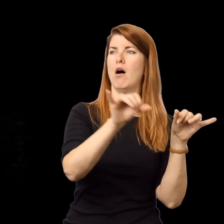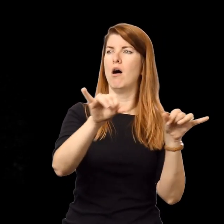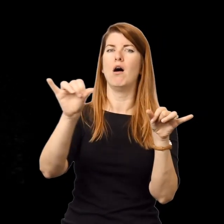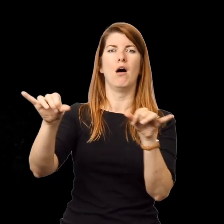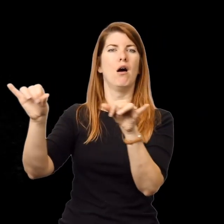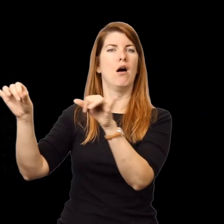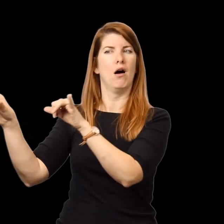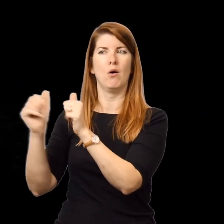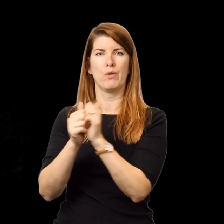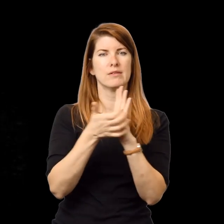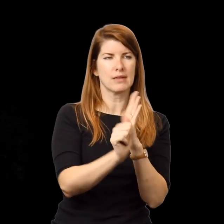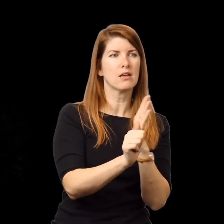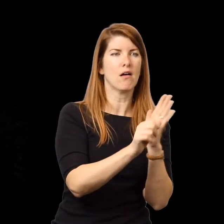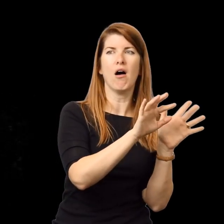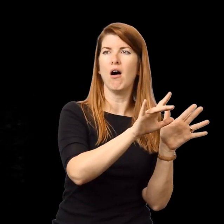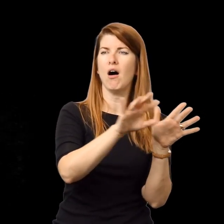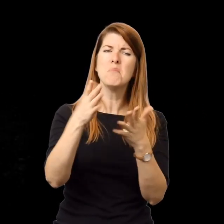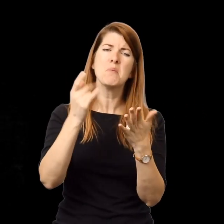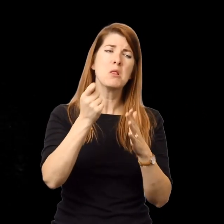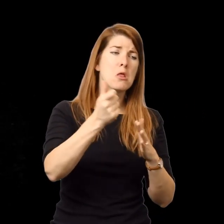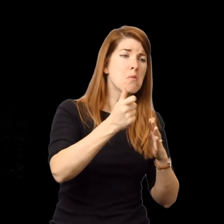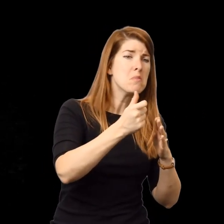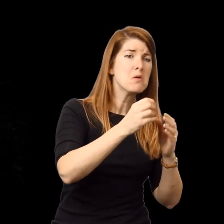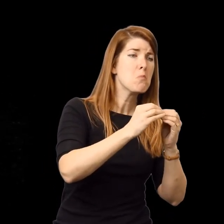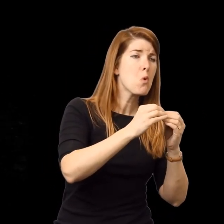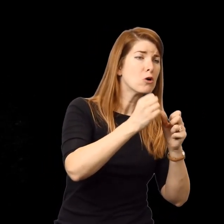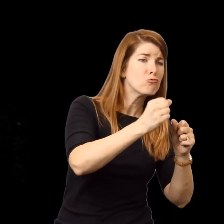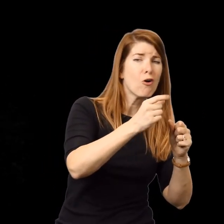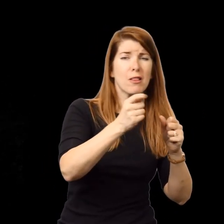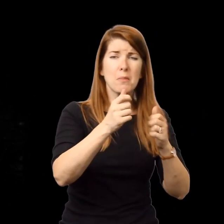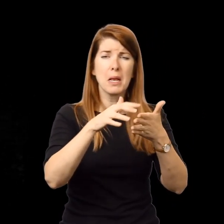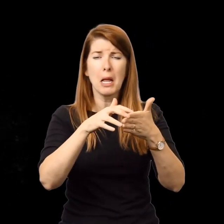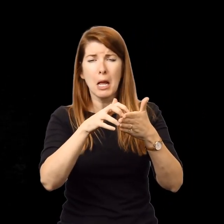across all these domains and be maybe a little stronger here, a little stronger there,